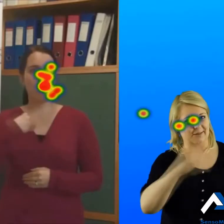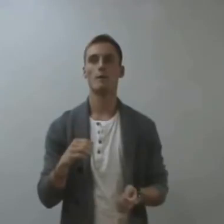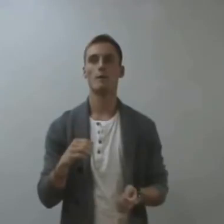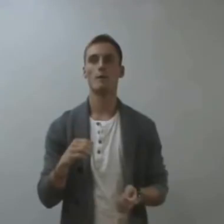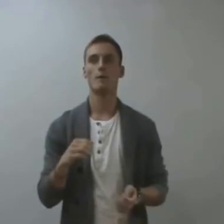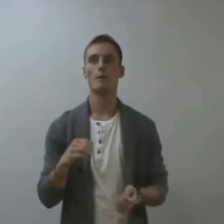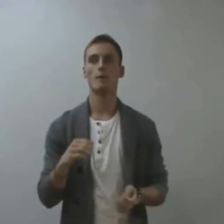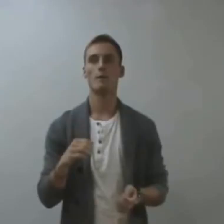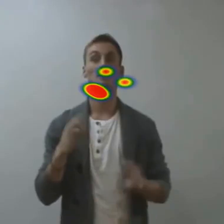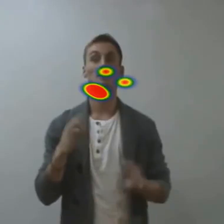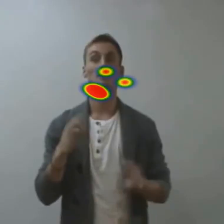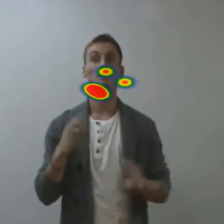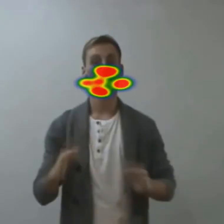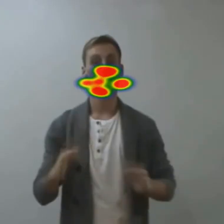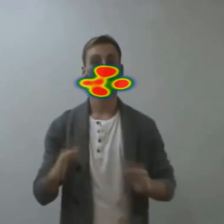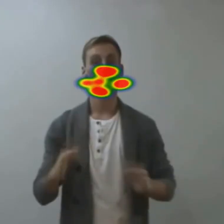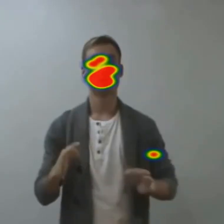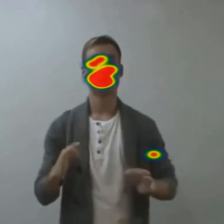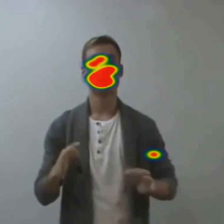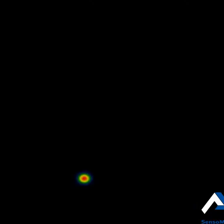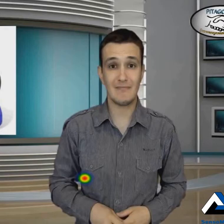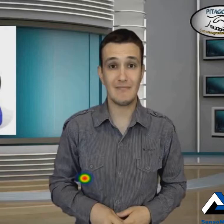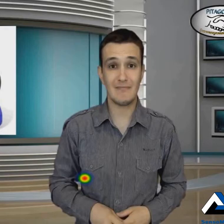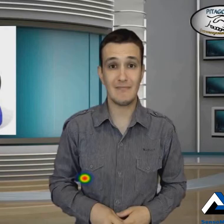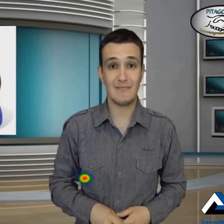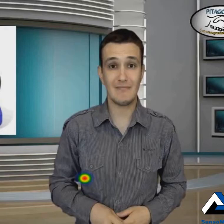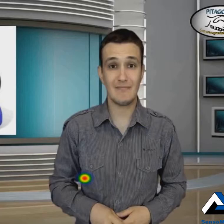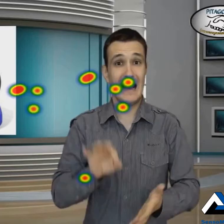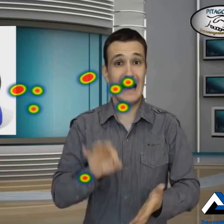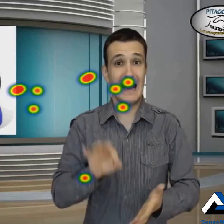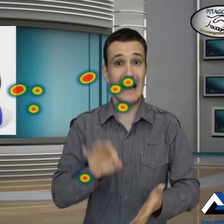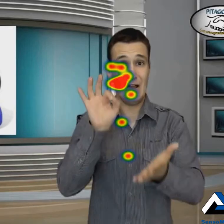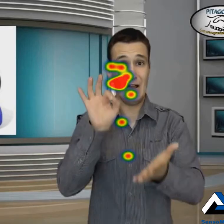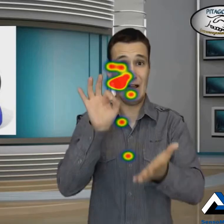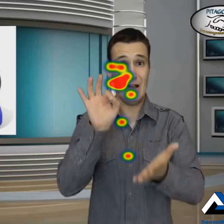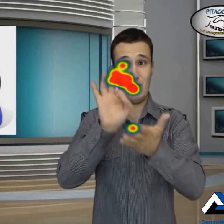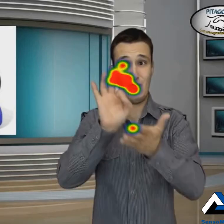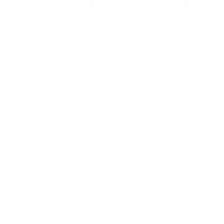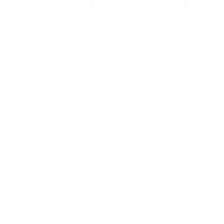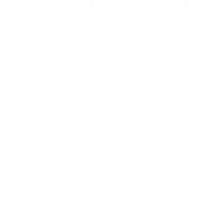the Deaf was to put interpreter transmitting messages in the right place at the footage.